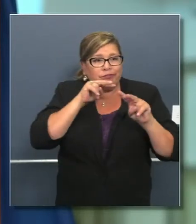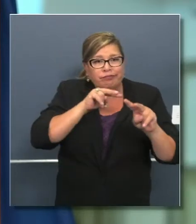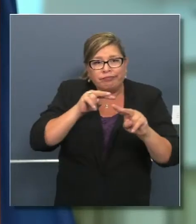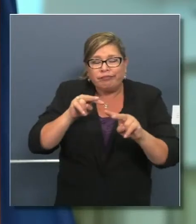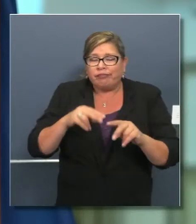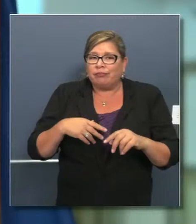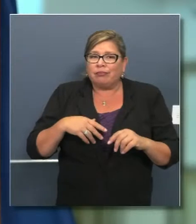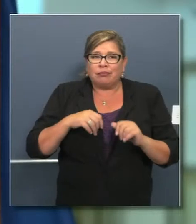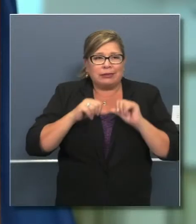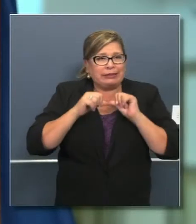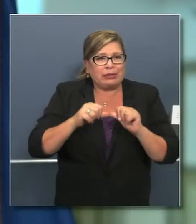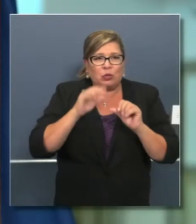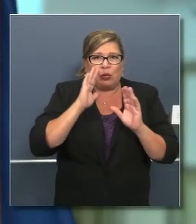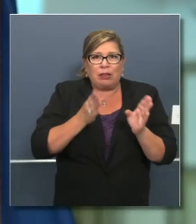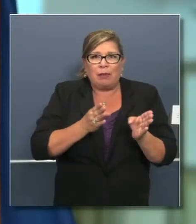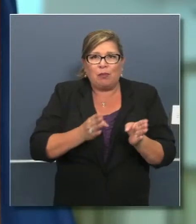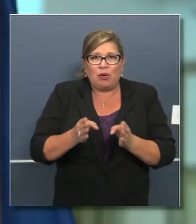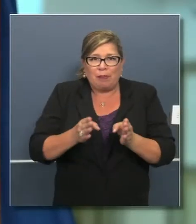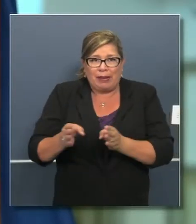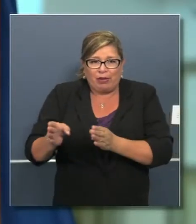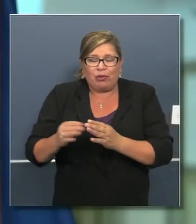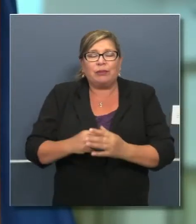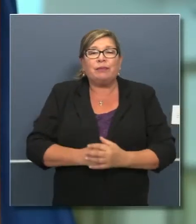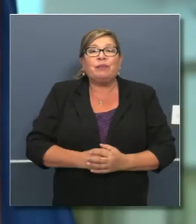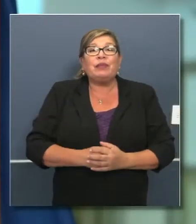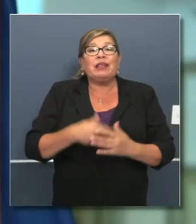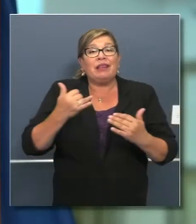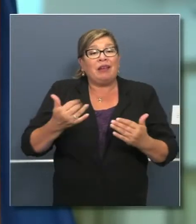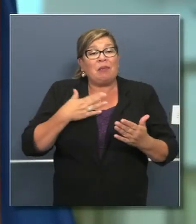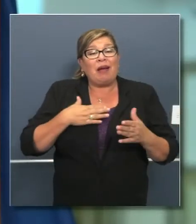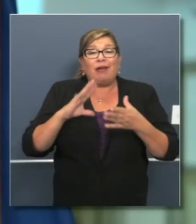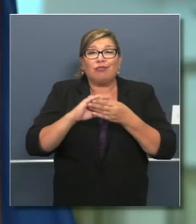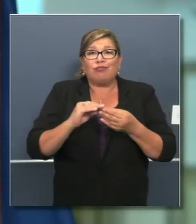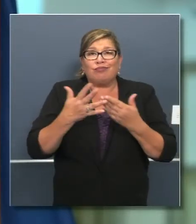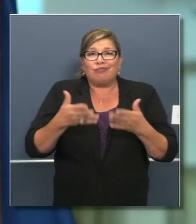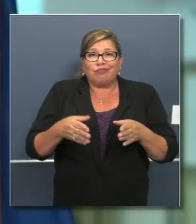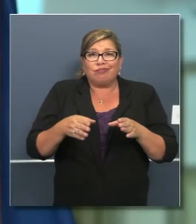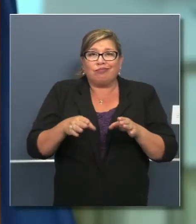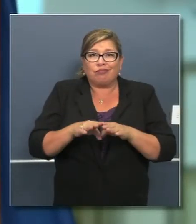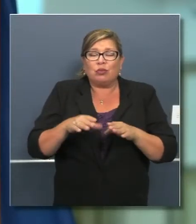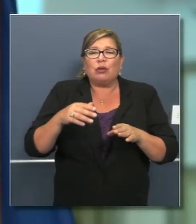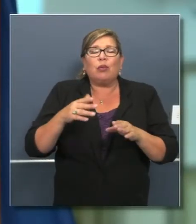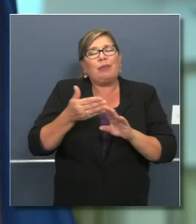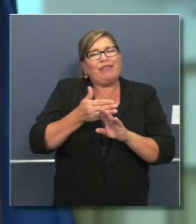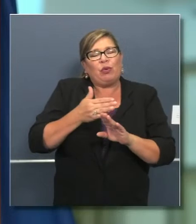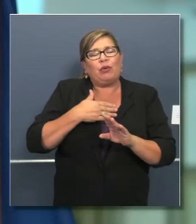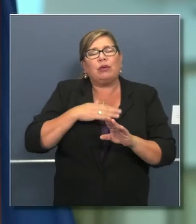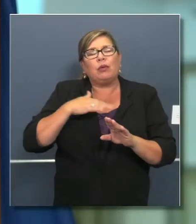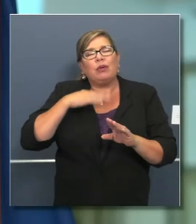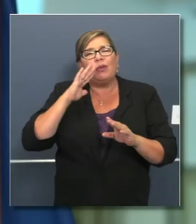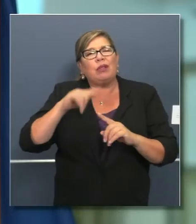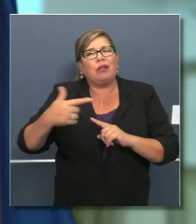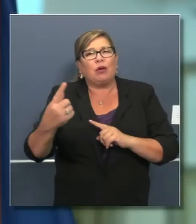underscore that before I open it up officially now to questions we are not only doing more testing